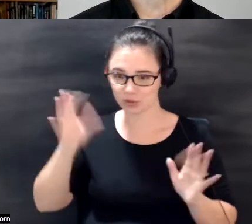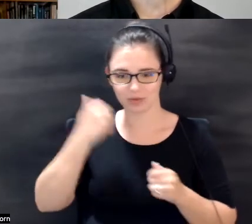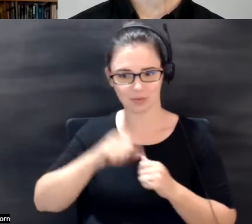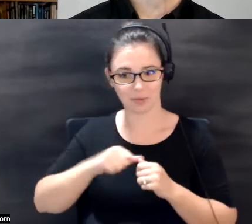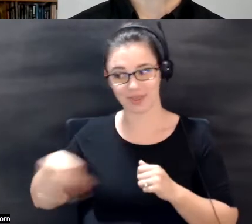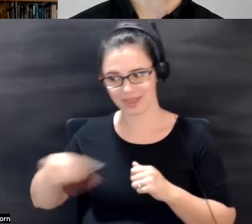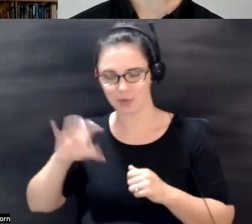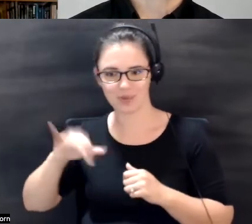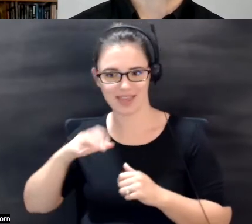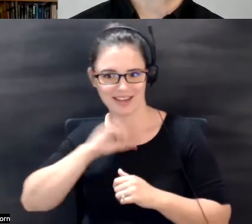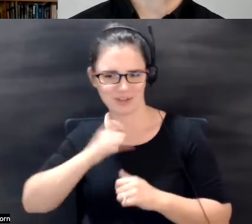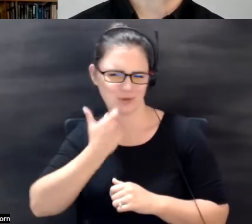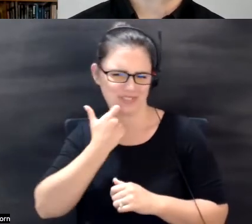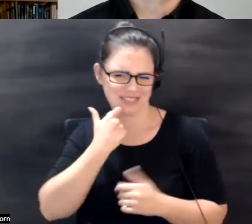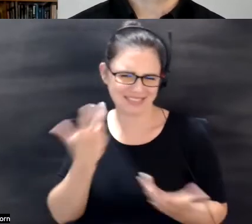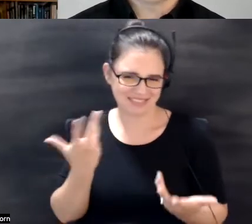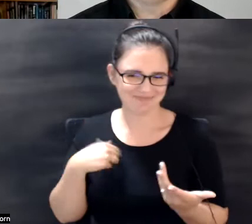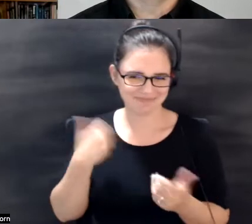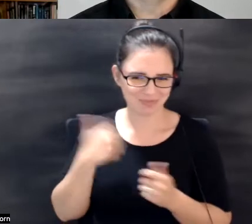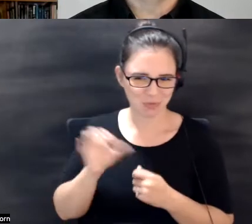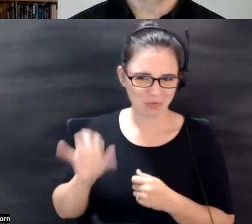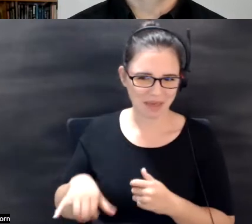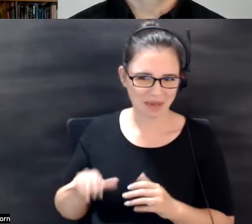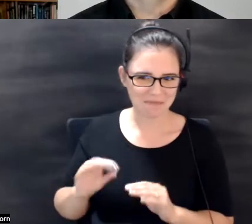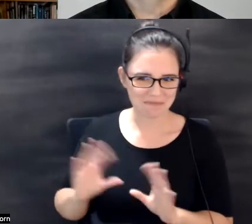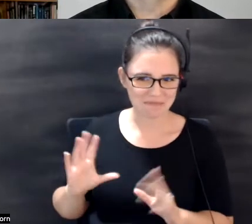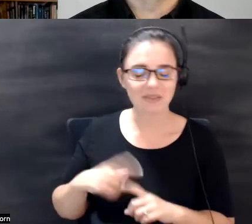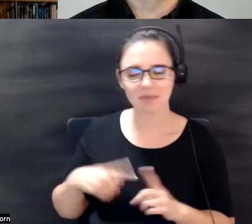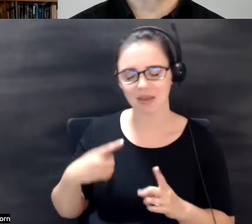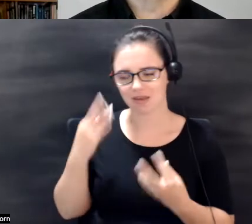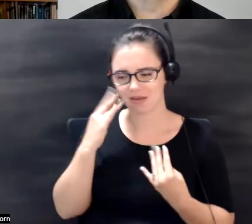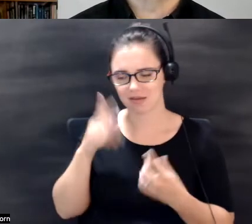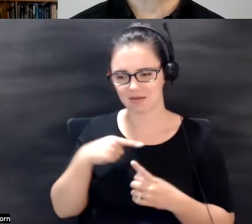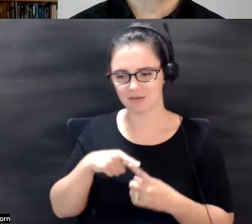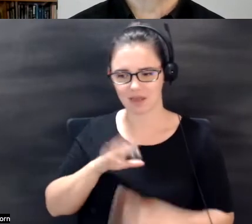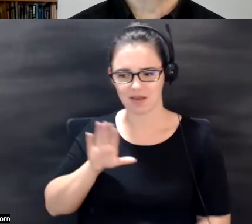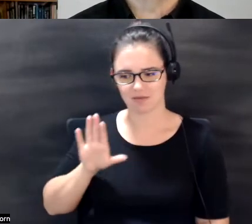because it wasn't that long ago. Um, and just thinking of of the choices